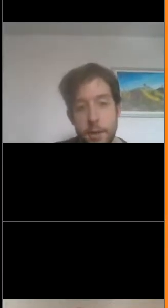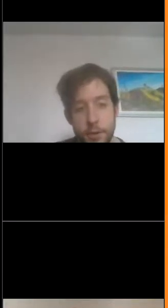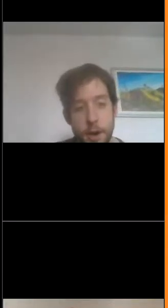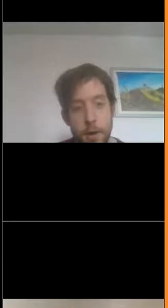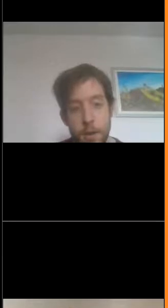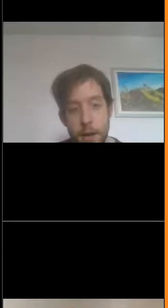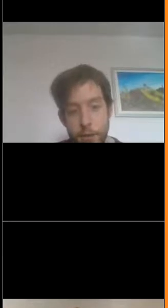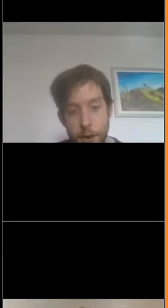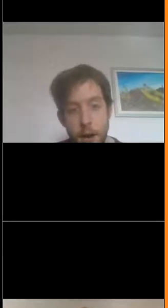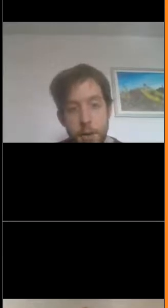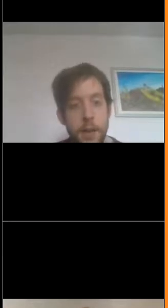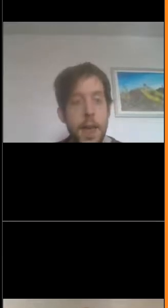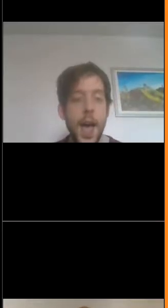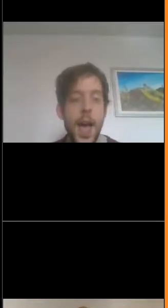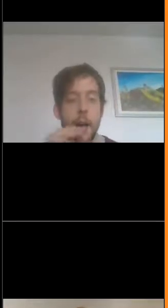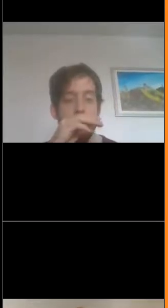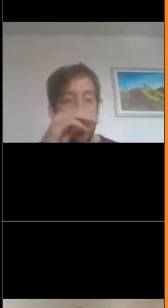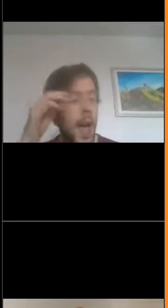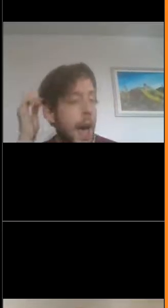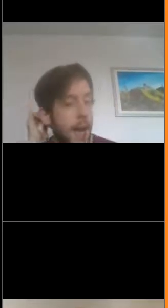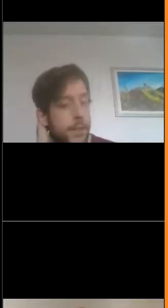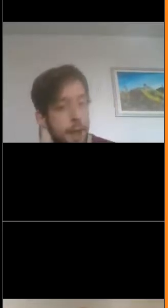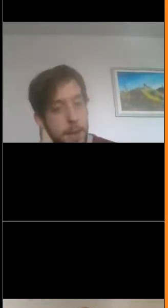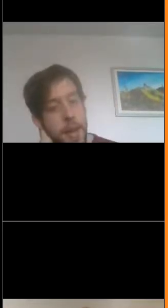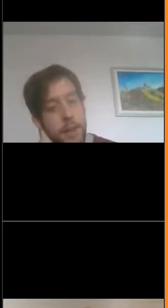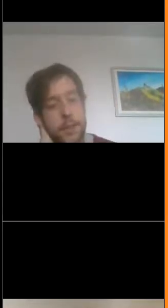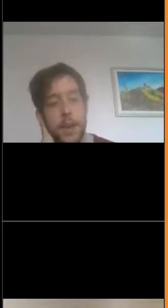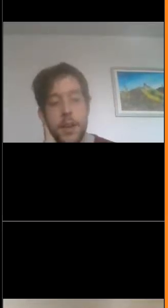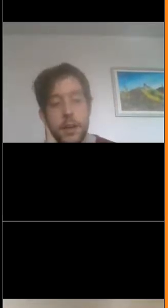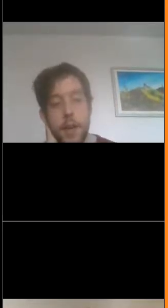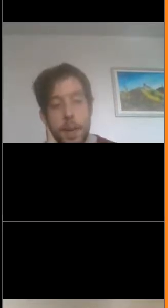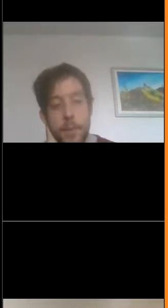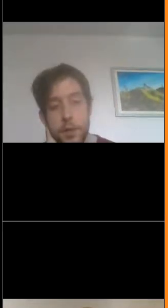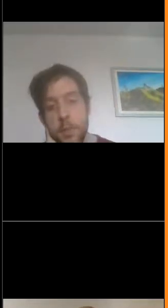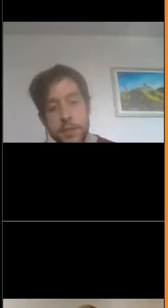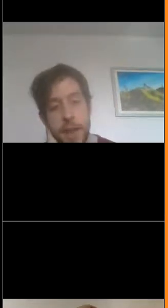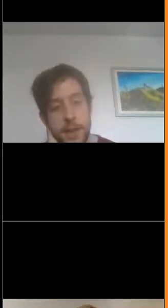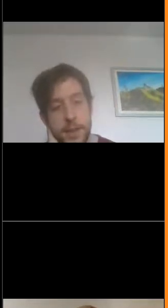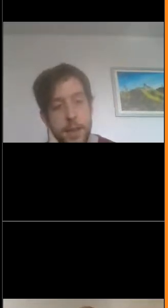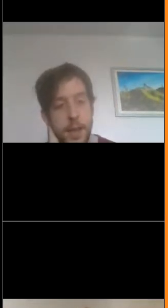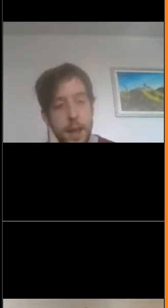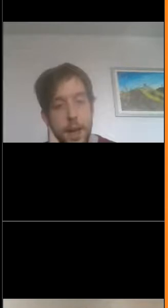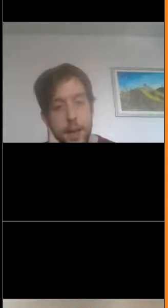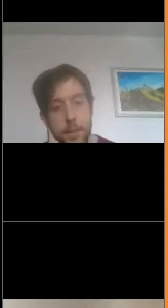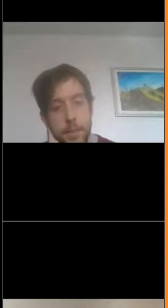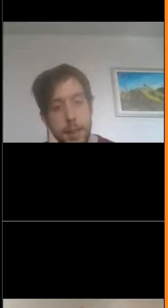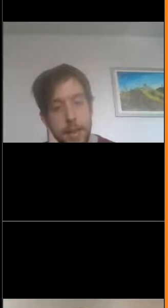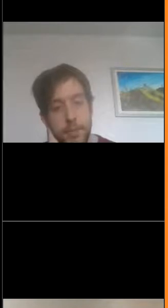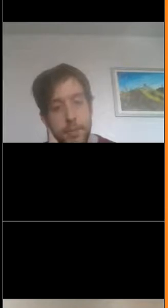randomized control trials, and numerous academic publications